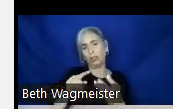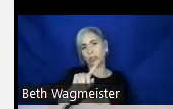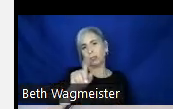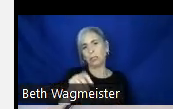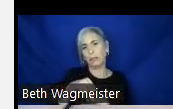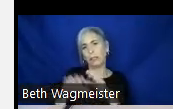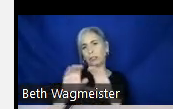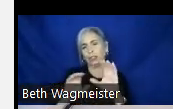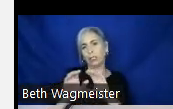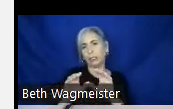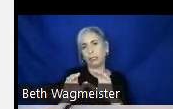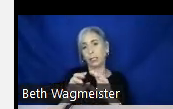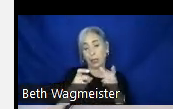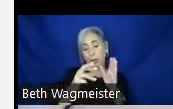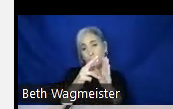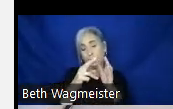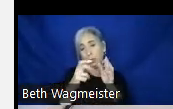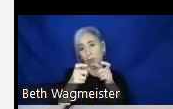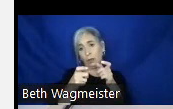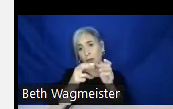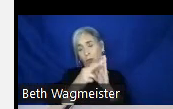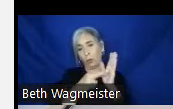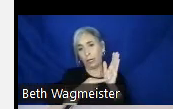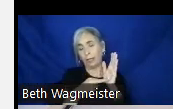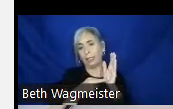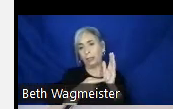No regulations require ATAG but many regulations require WCAG,